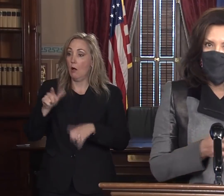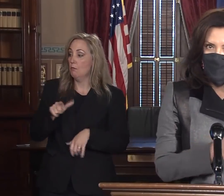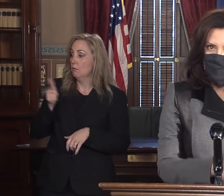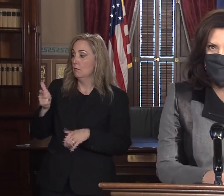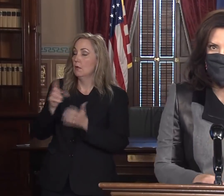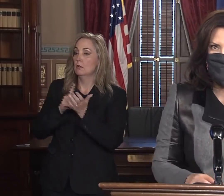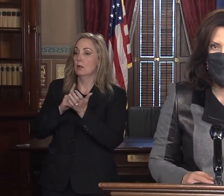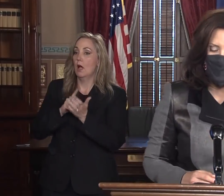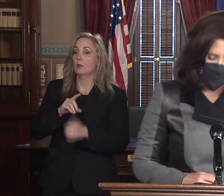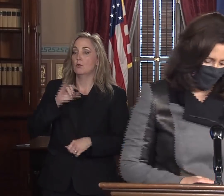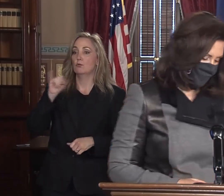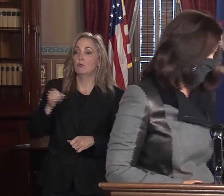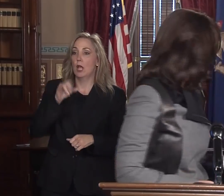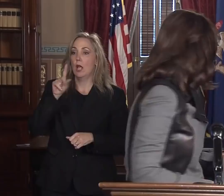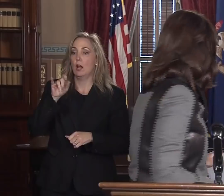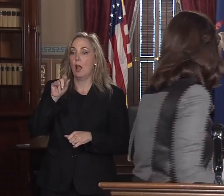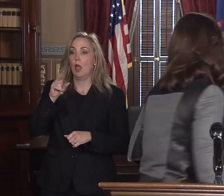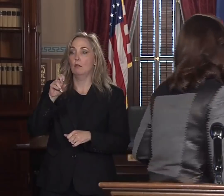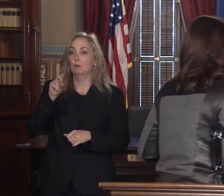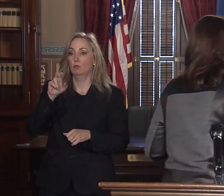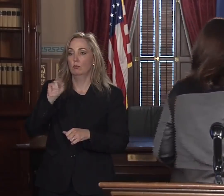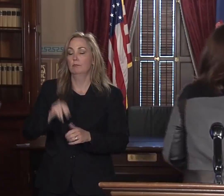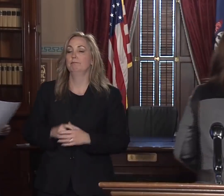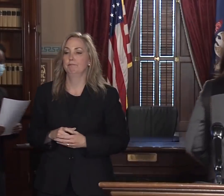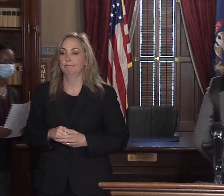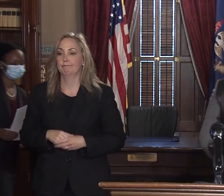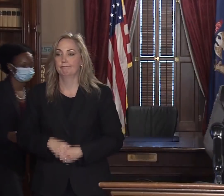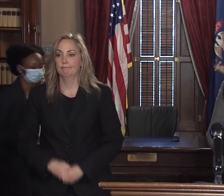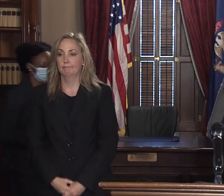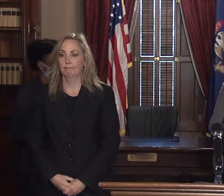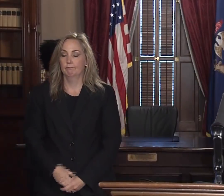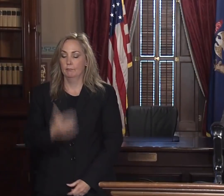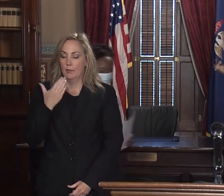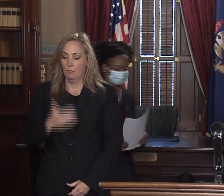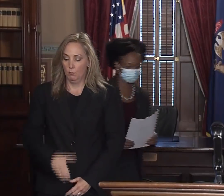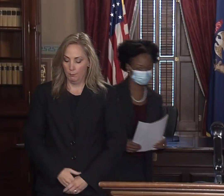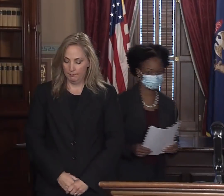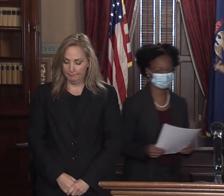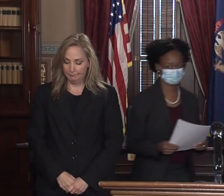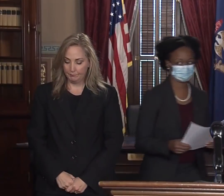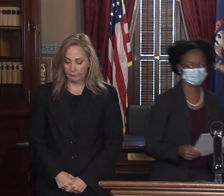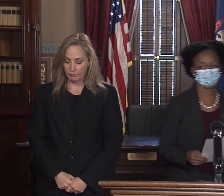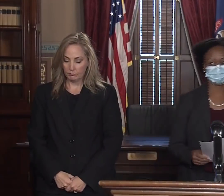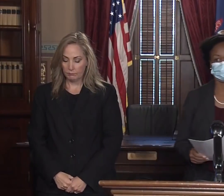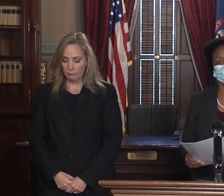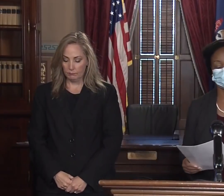YOUR MASK. WITH THAT, I WILL HAND IT OVER